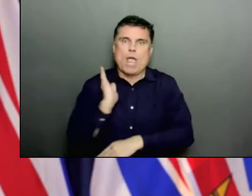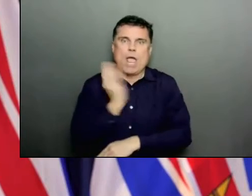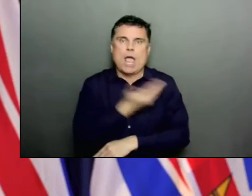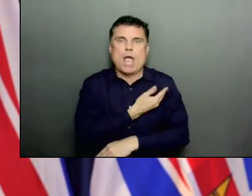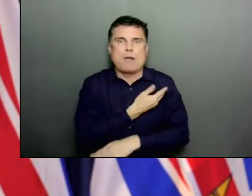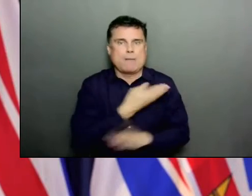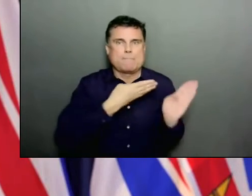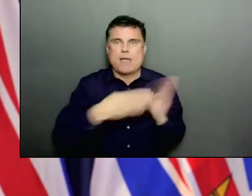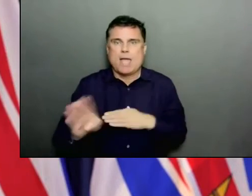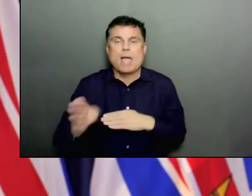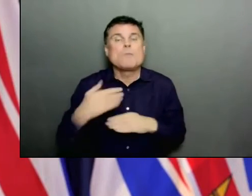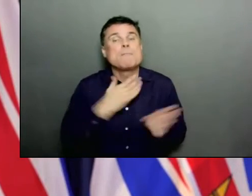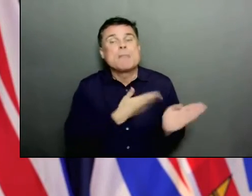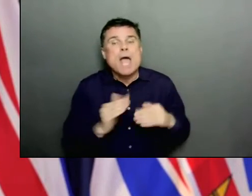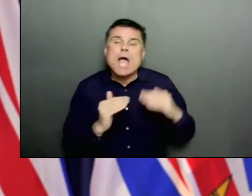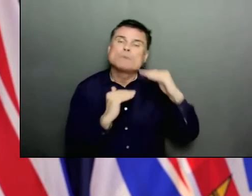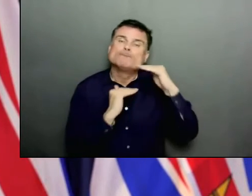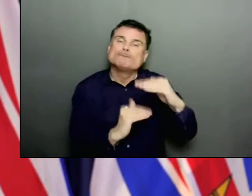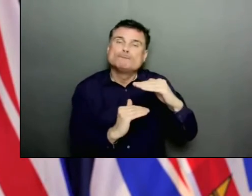and this week I'm happy to report